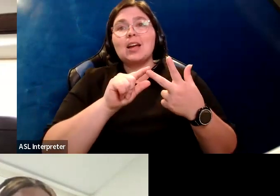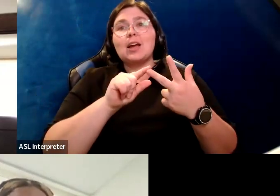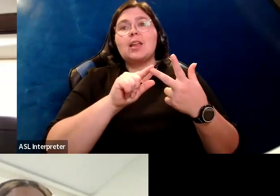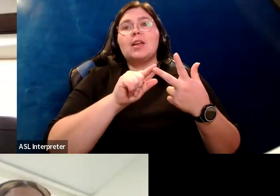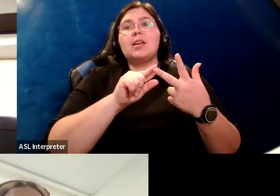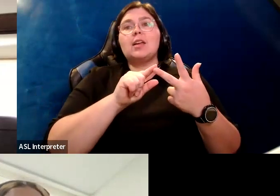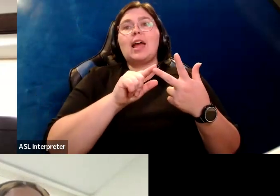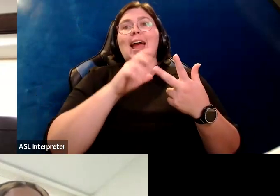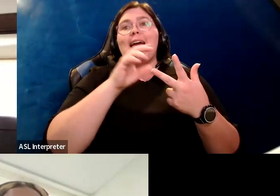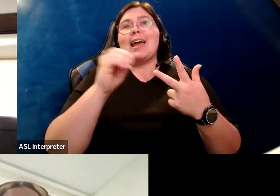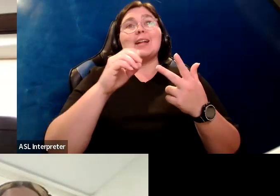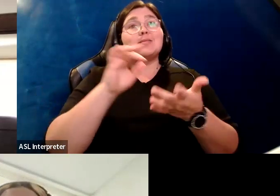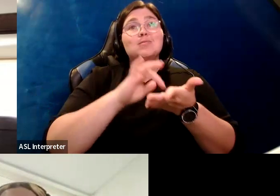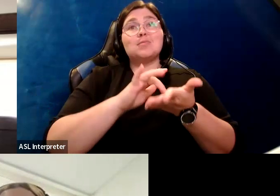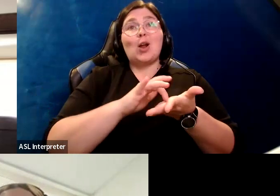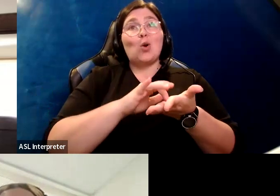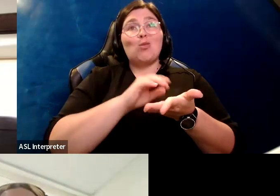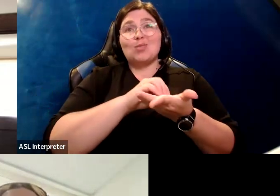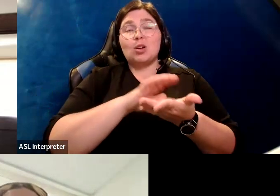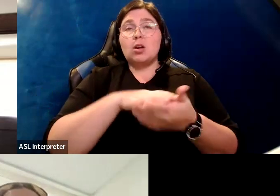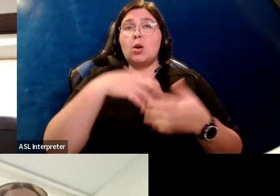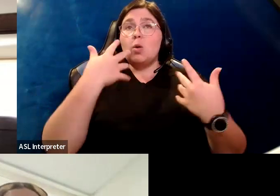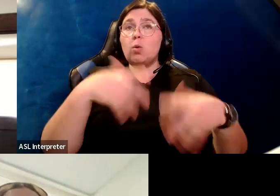It is crucial that we protect the users' data